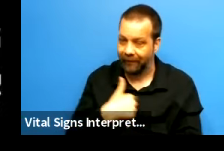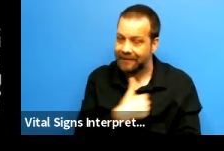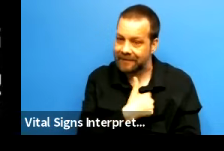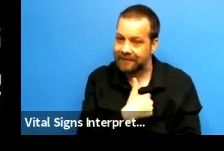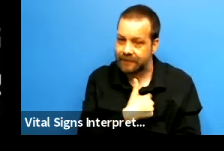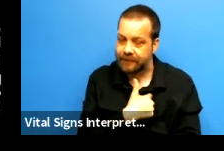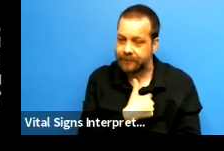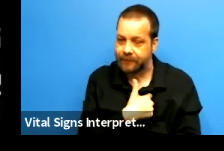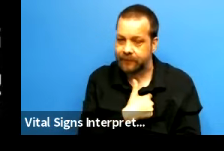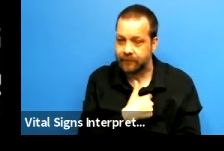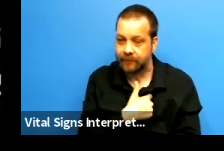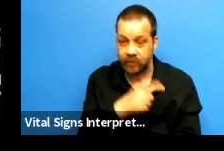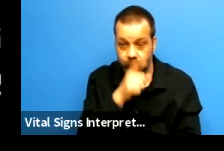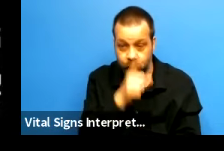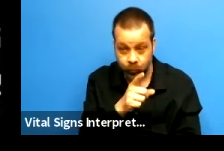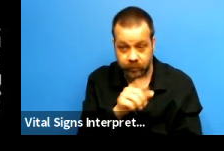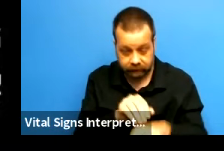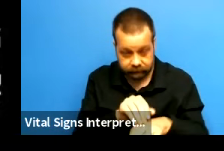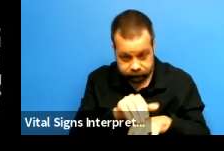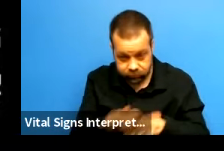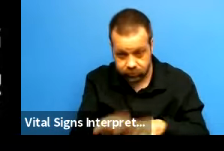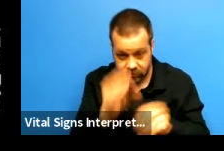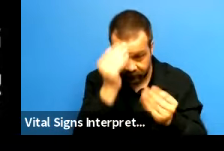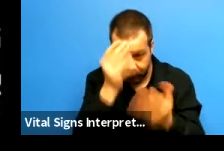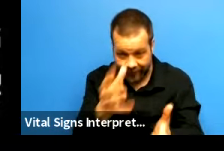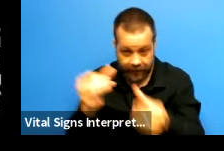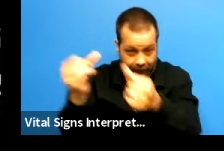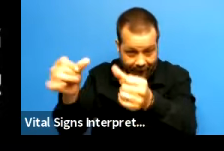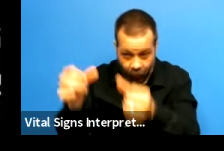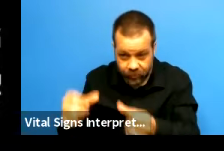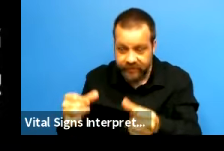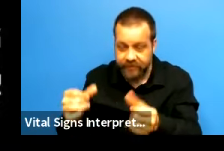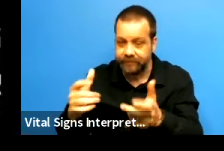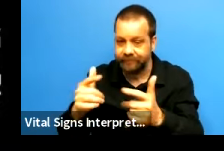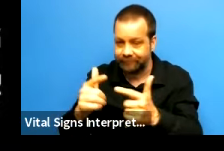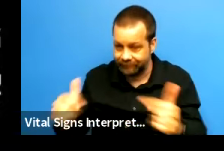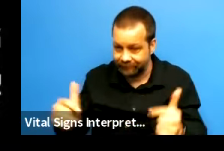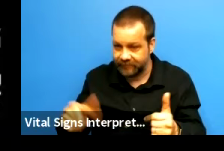making sure we are sending out information and posting it so folks can listen ahead of time